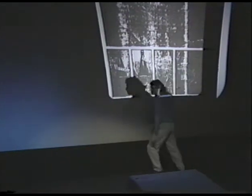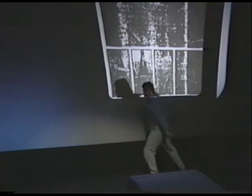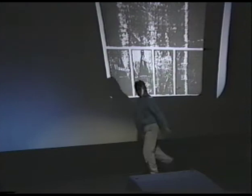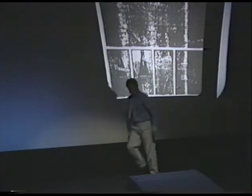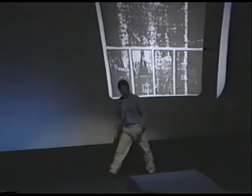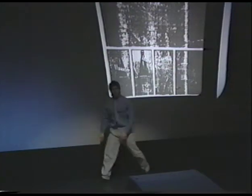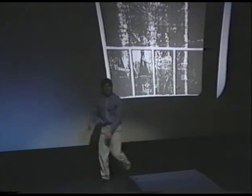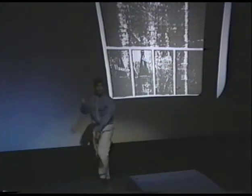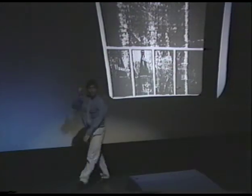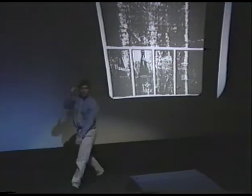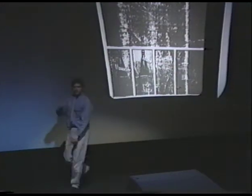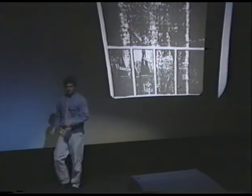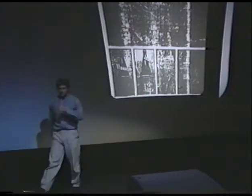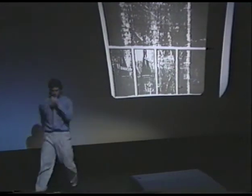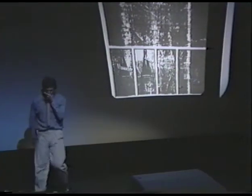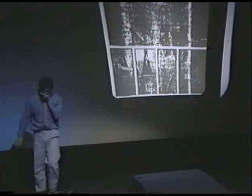the big frame and the small, thinner frames.